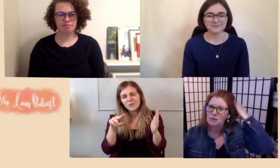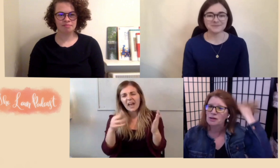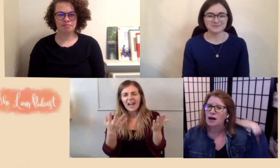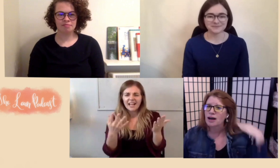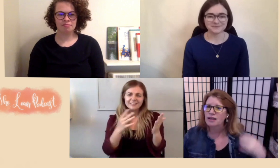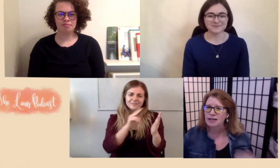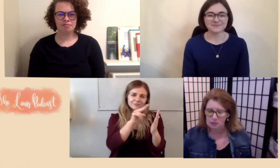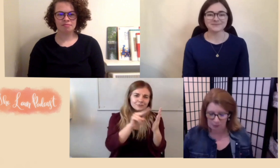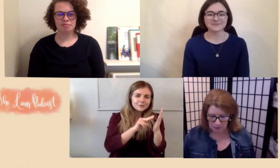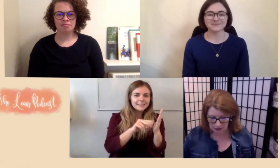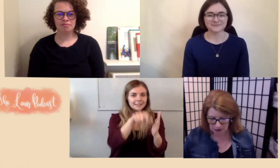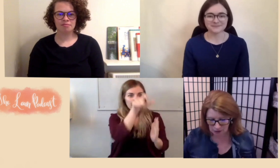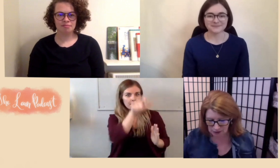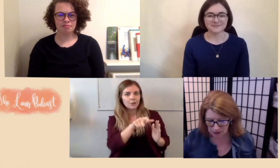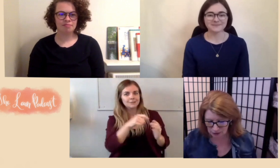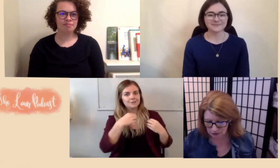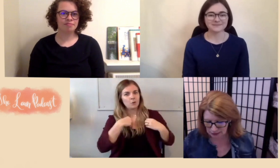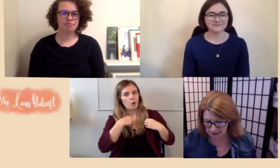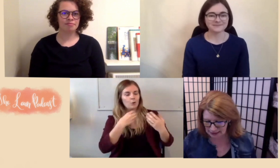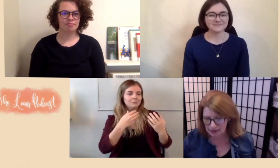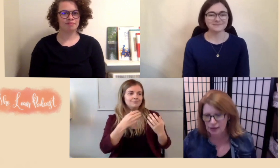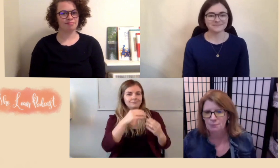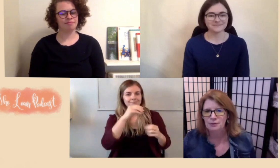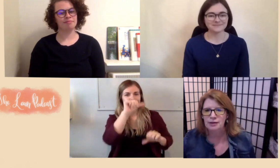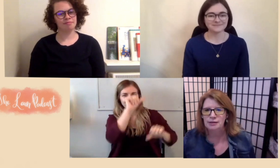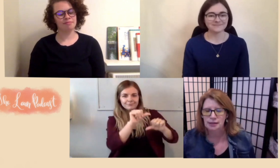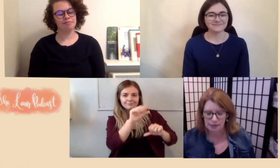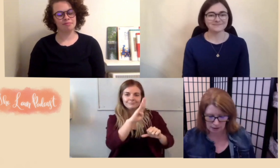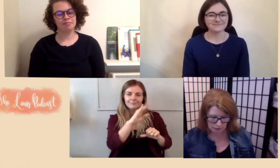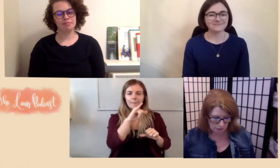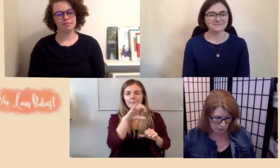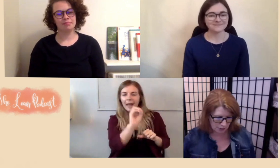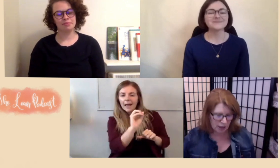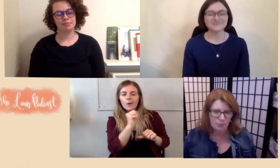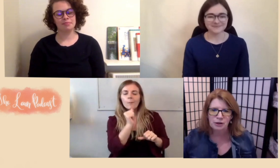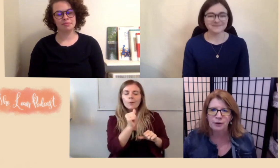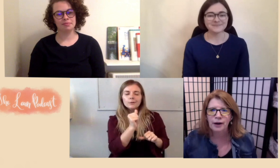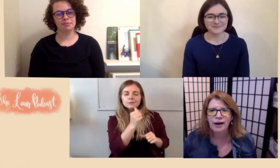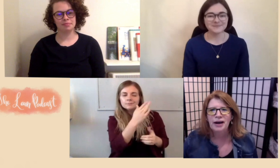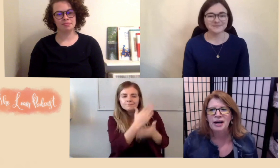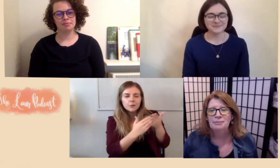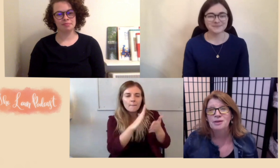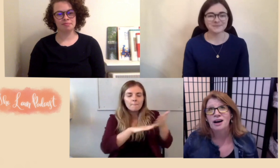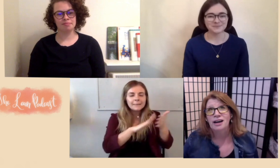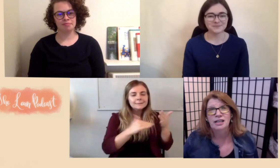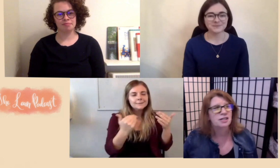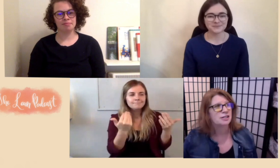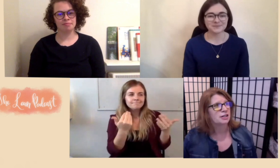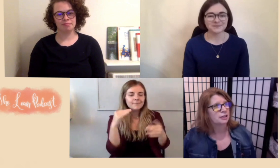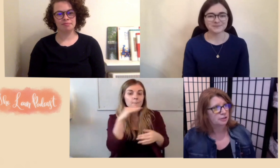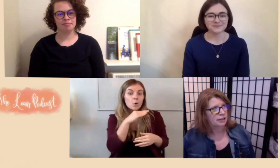but what they don't tell you is a couple of these things that I'll bring up. I actually started learning American Sign language